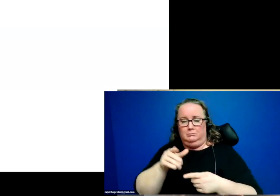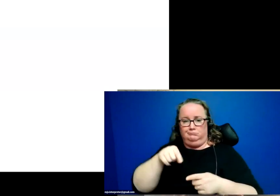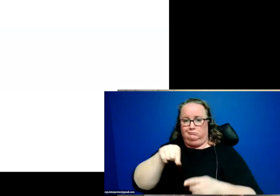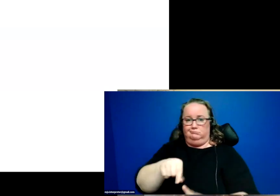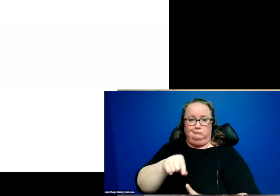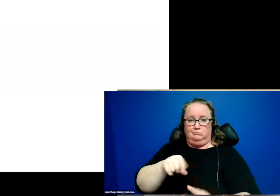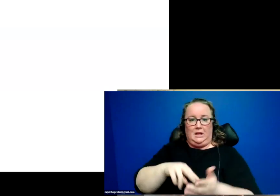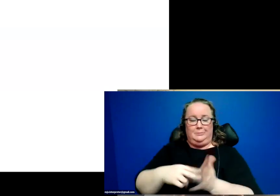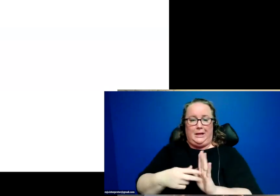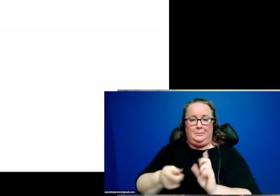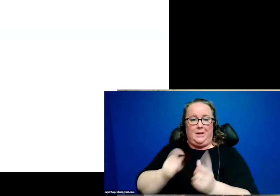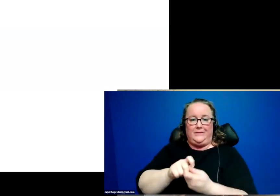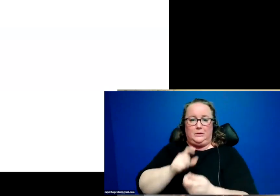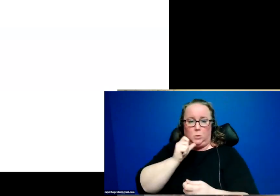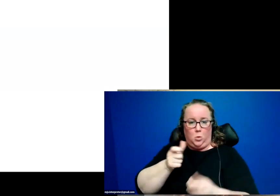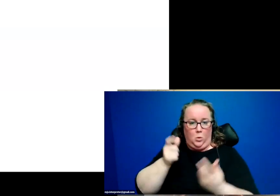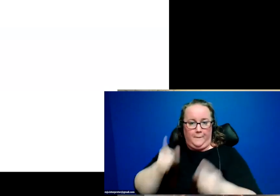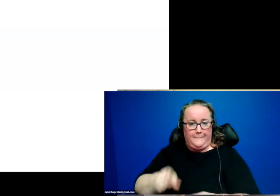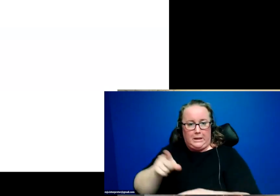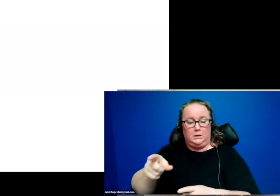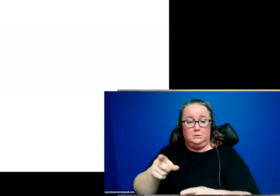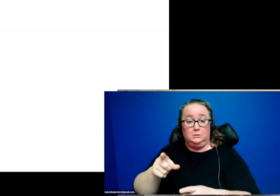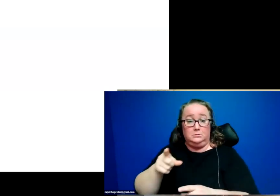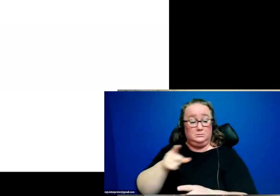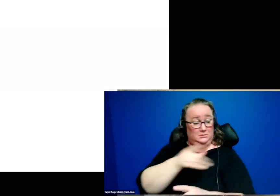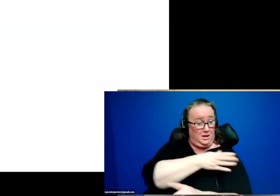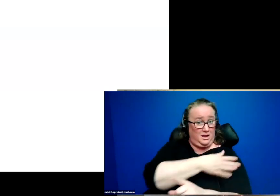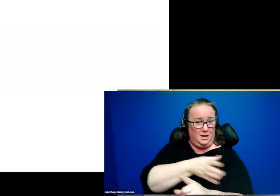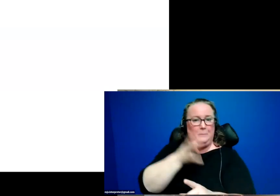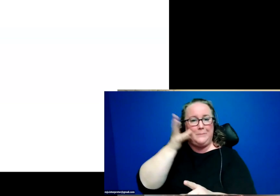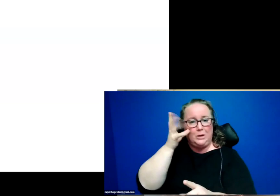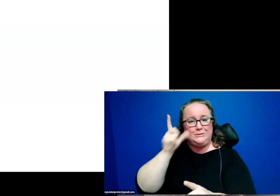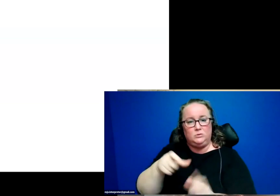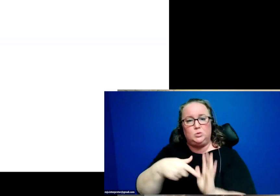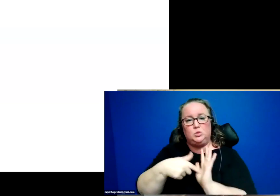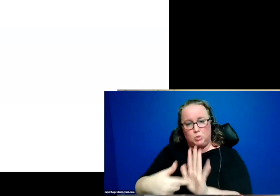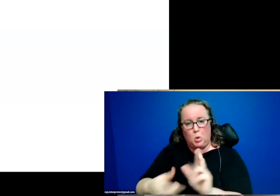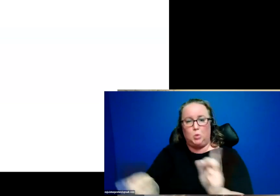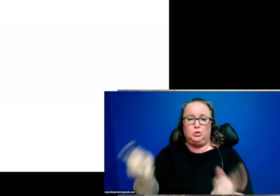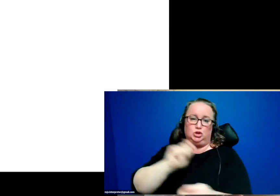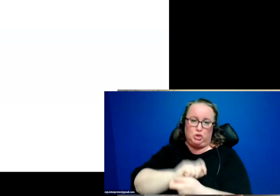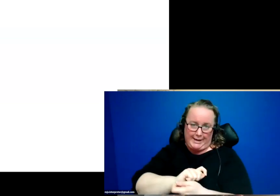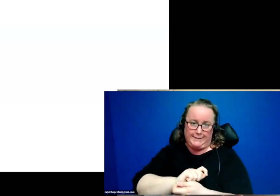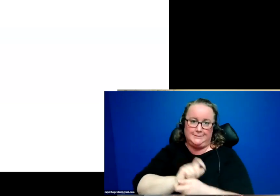a lot of circumstances that changed, but they are the ones who have to show changed circumstances. It's not on the agency anymore.